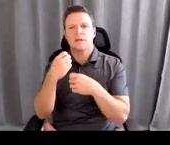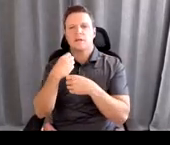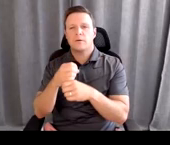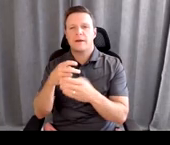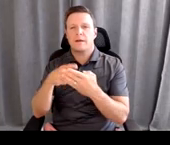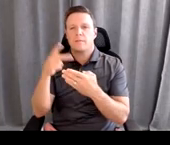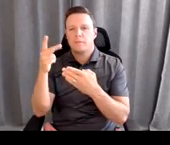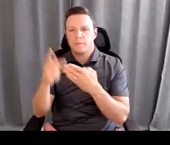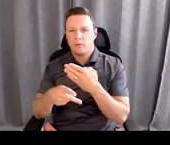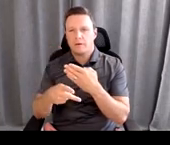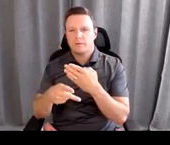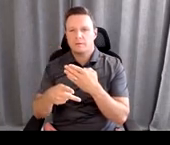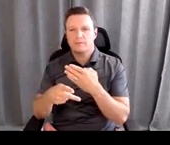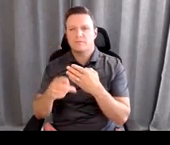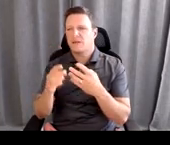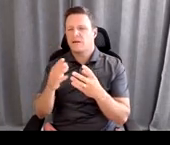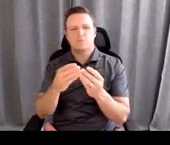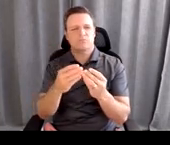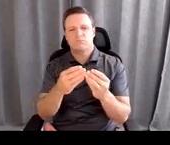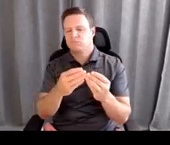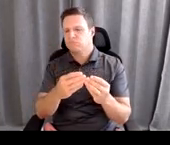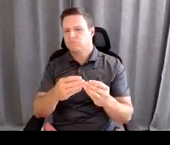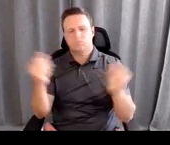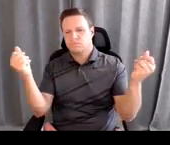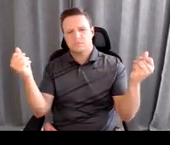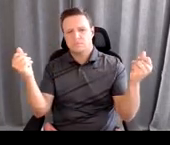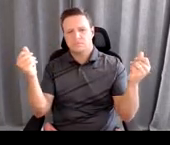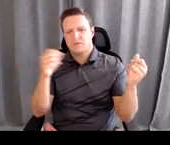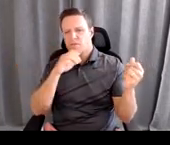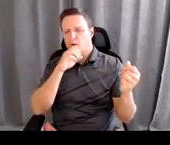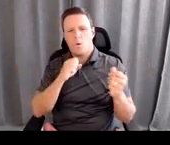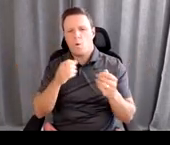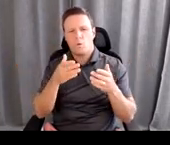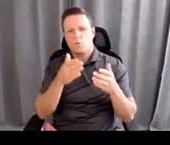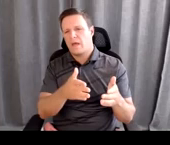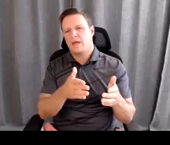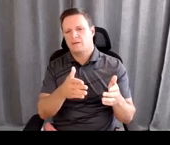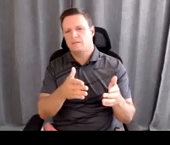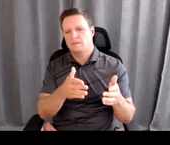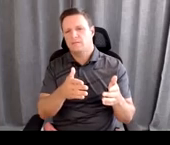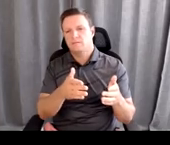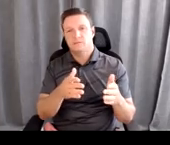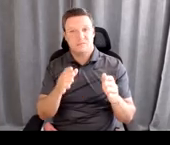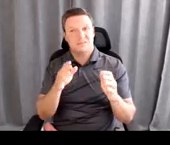that does away with that sort of old way of doing it again. It can be more damaging than beneficial.